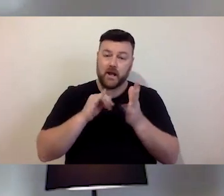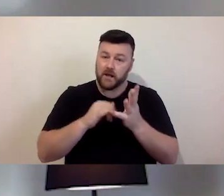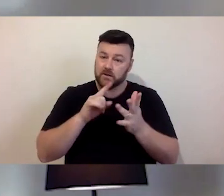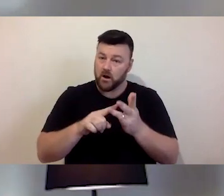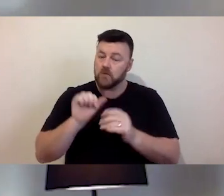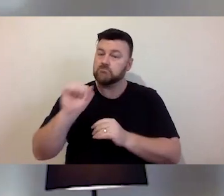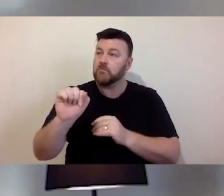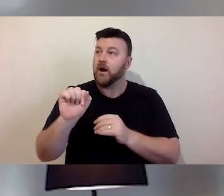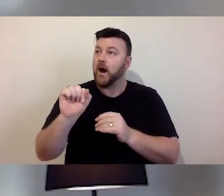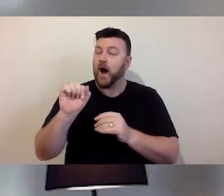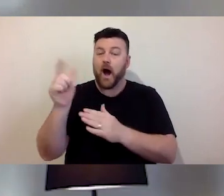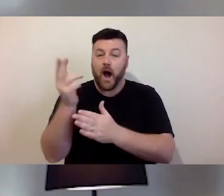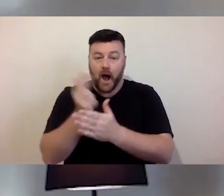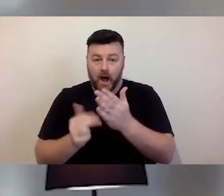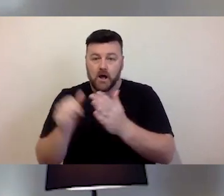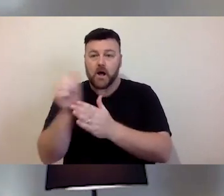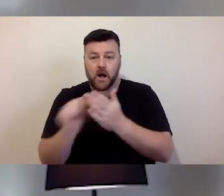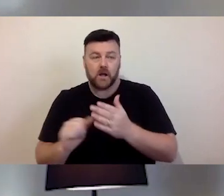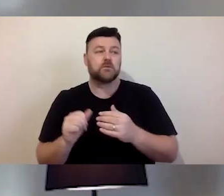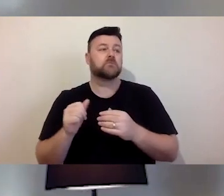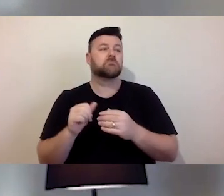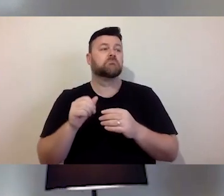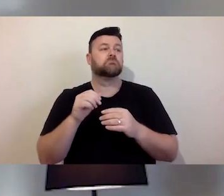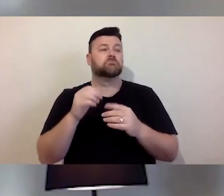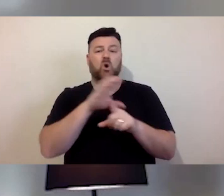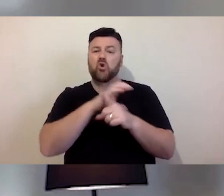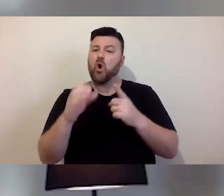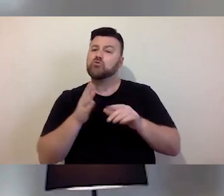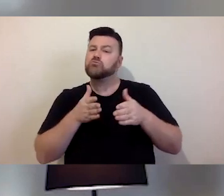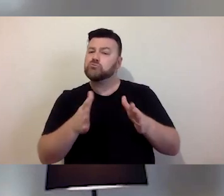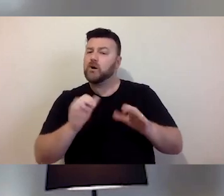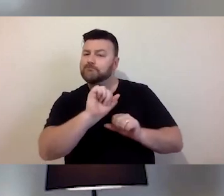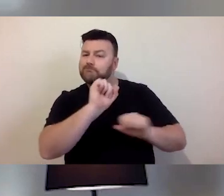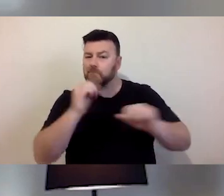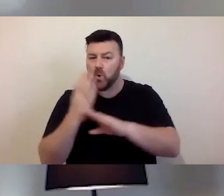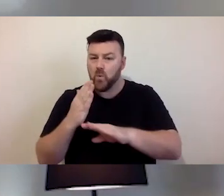practitioners from clan groups, language groups, and career levels